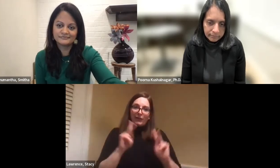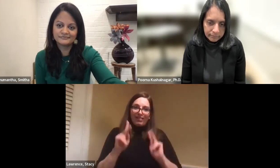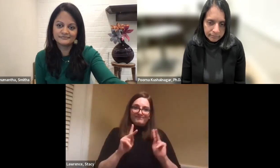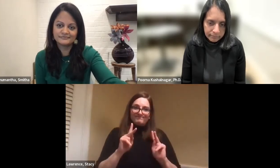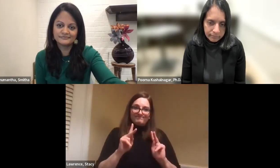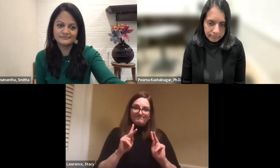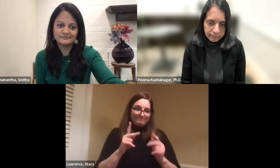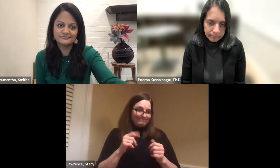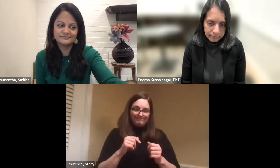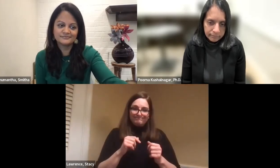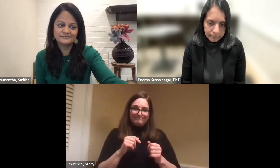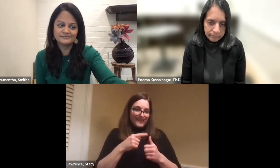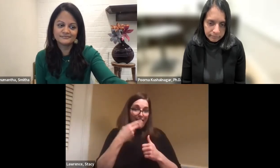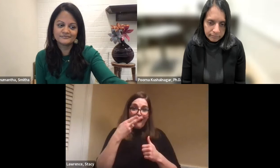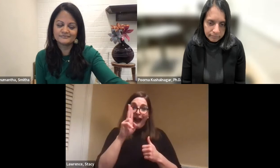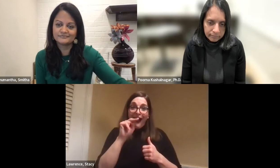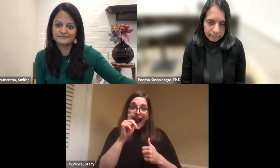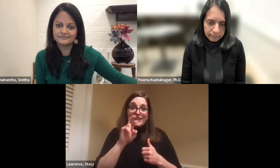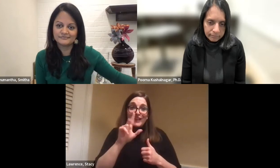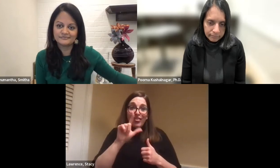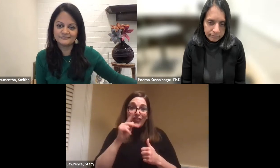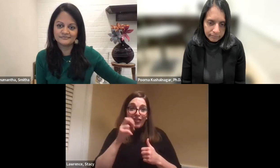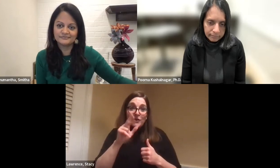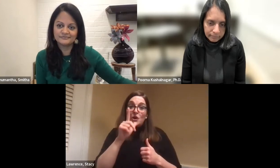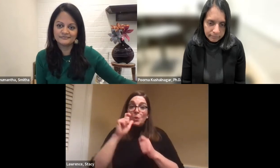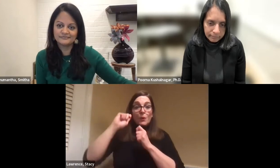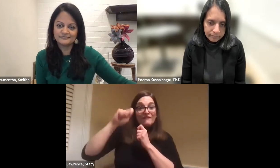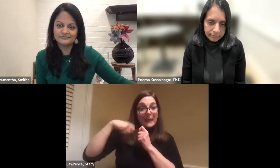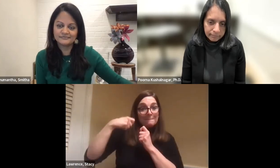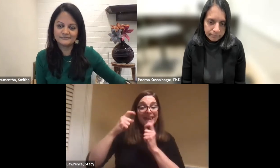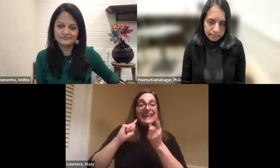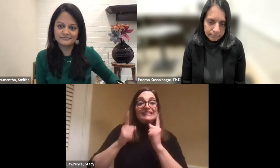and the young cohort of people will be a very important people that we'll have,